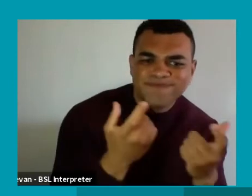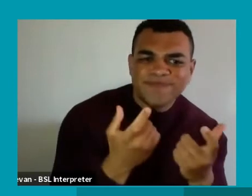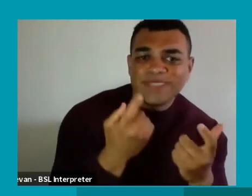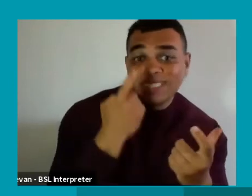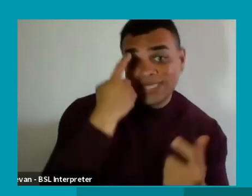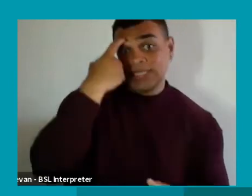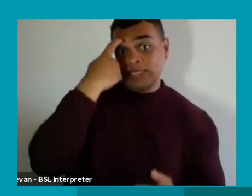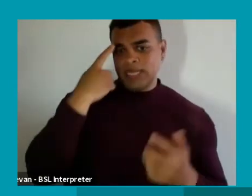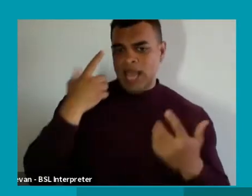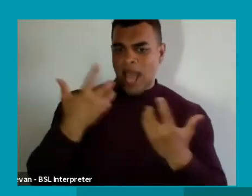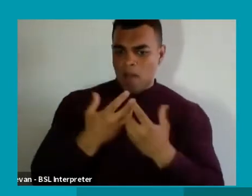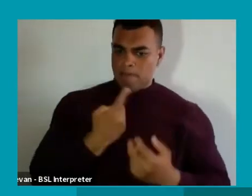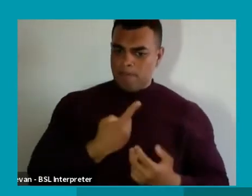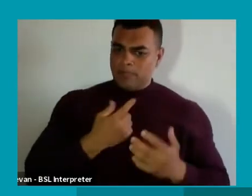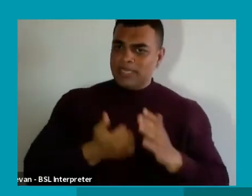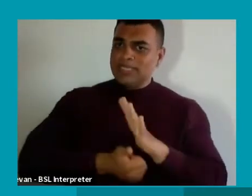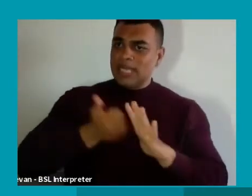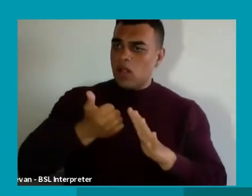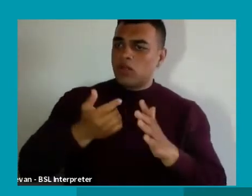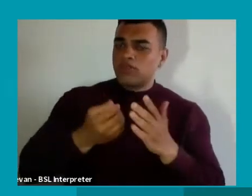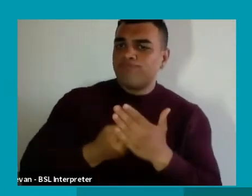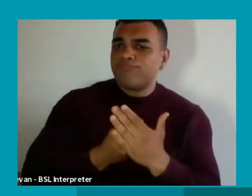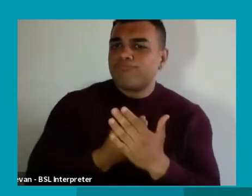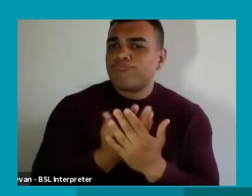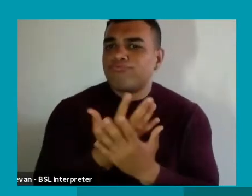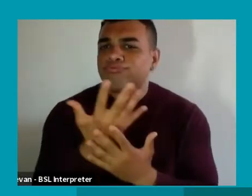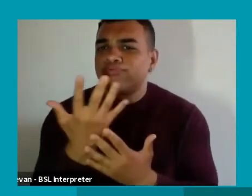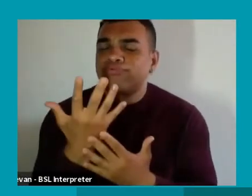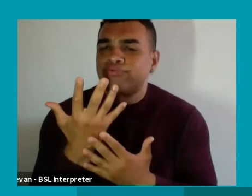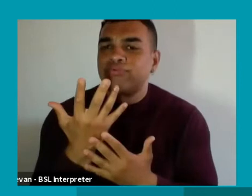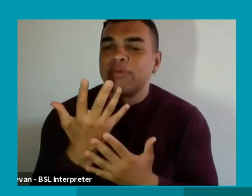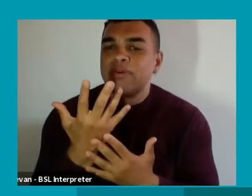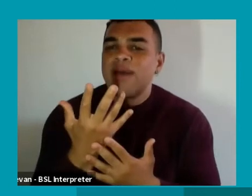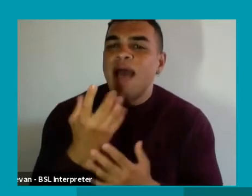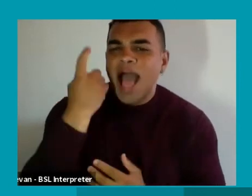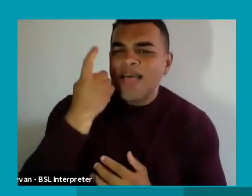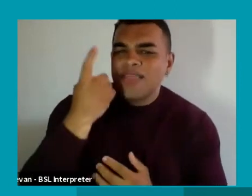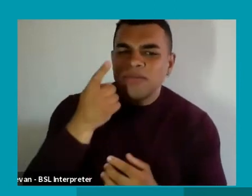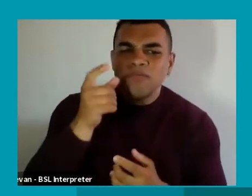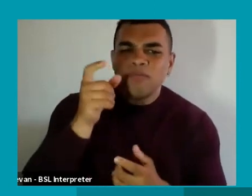You know, volunteering is really, really underrated, isn't it? Tammy and it's so critical 'cause I've